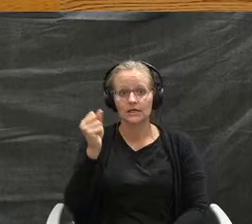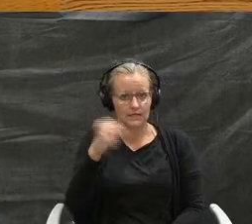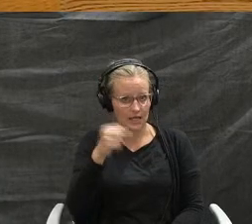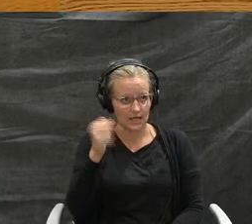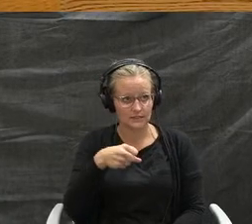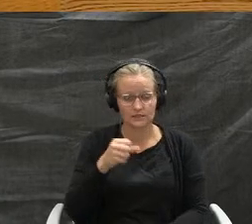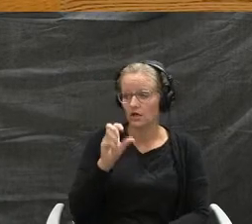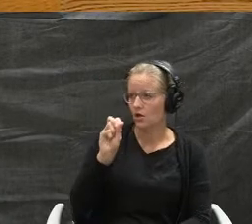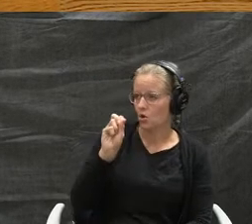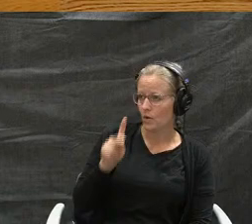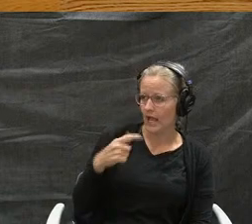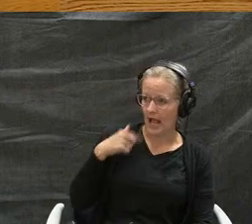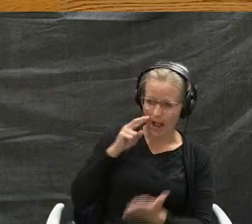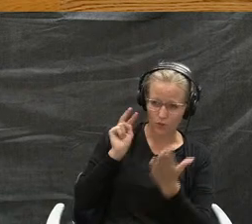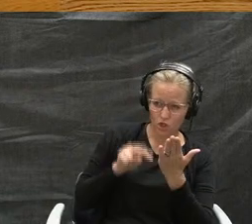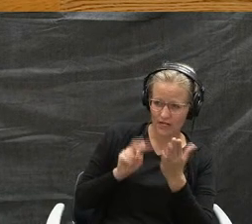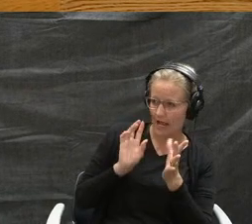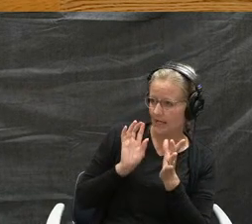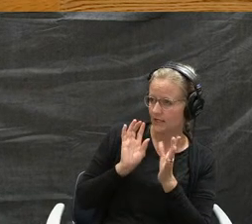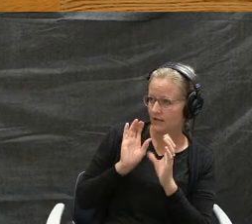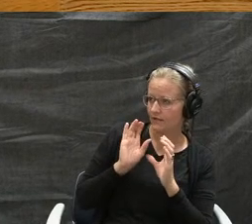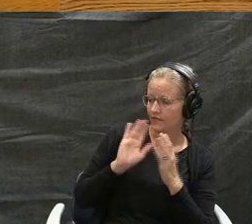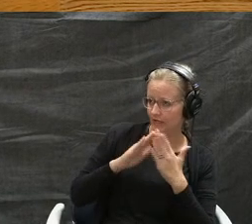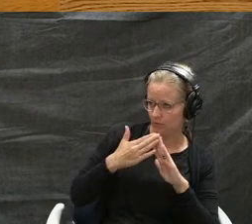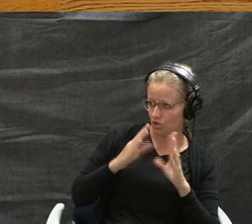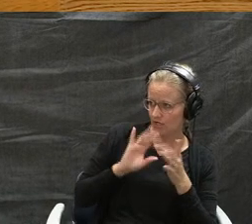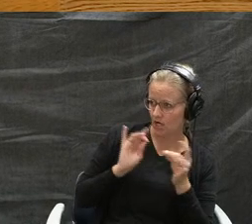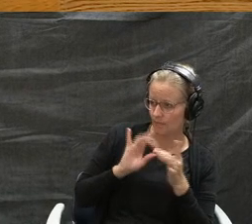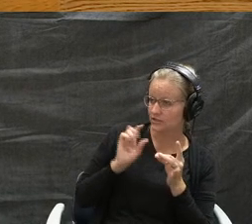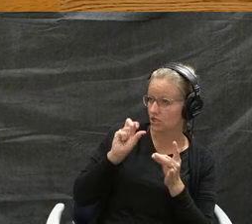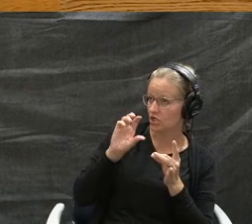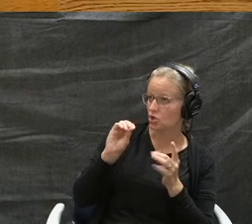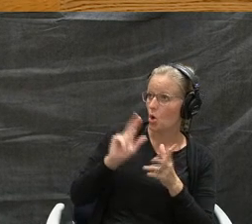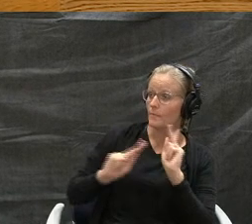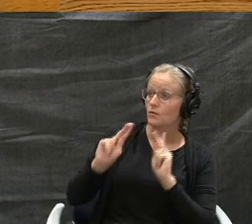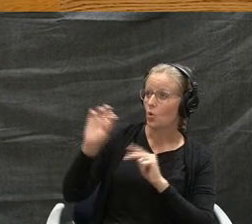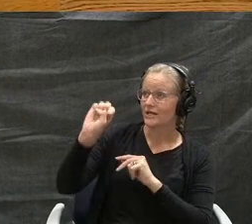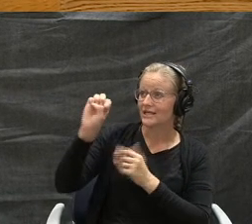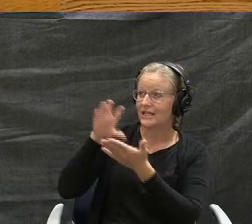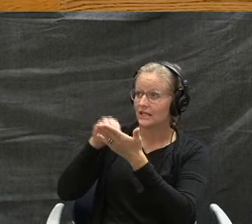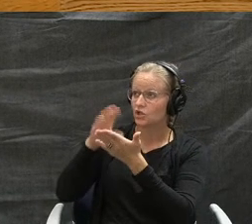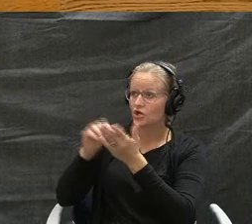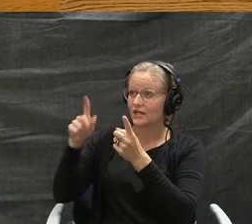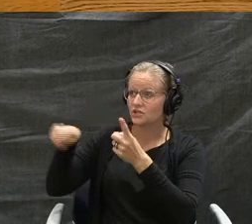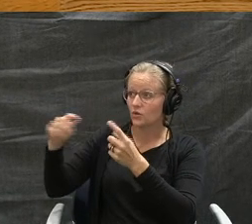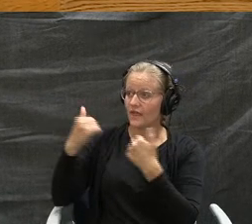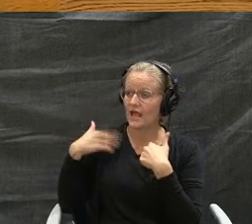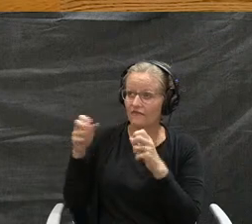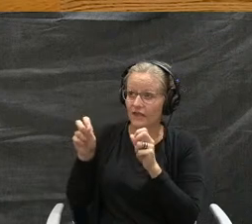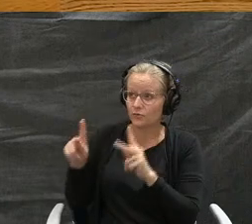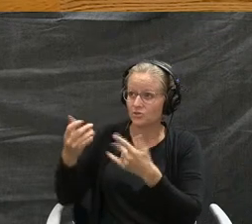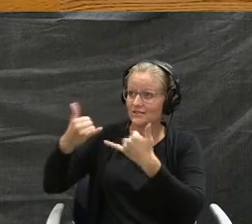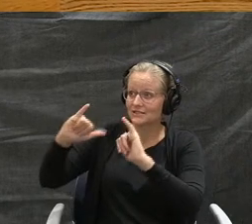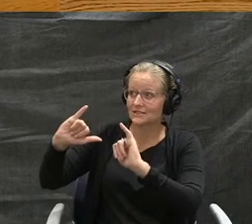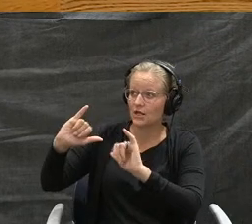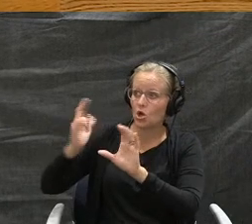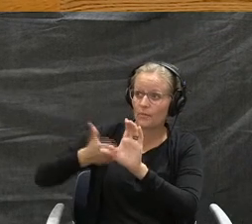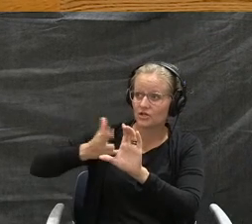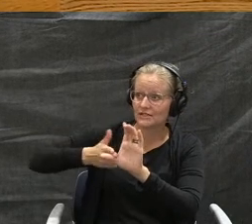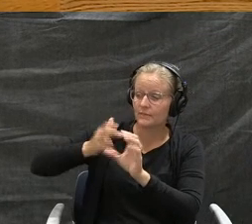these community comments, and so those that are E learning, do they have the opportunity to still participate in after